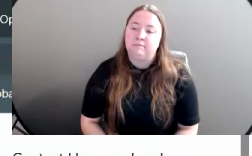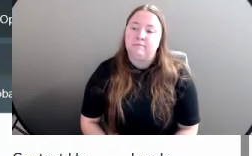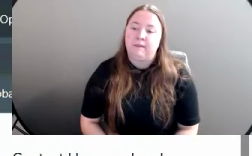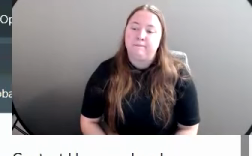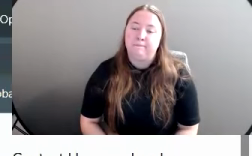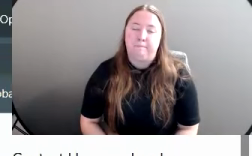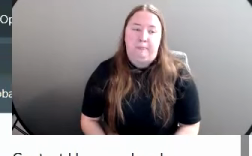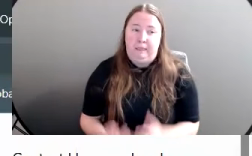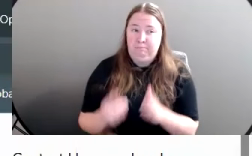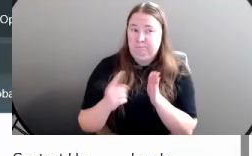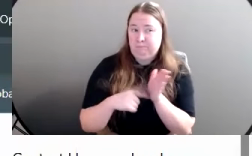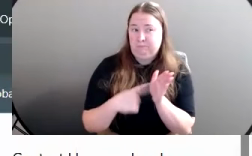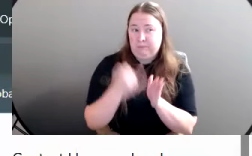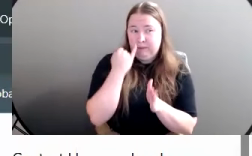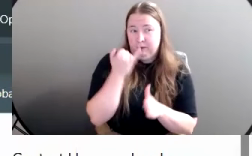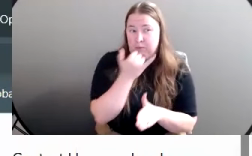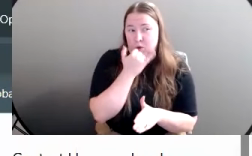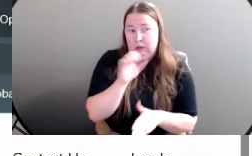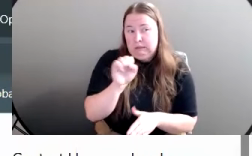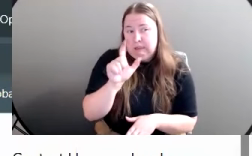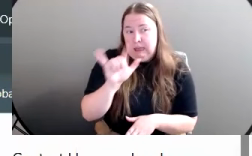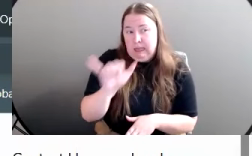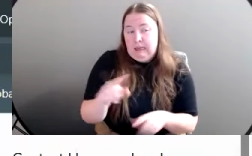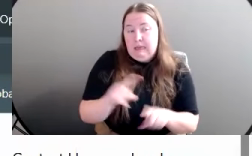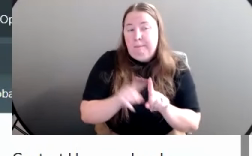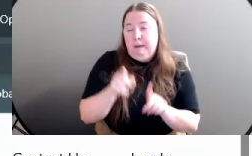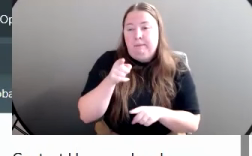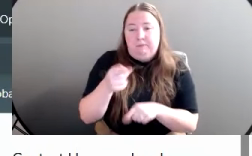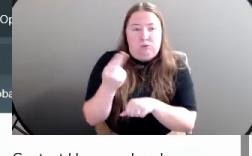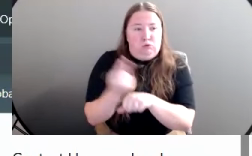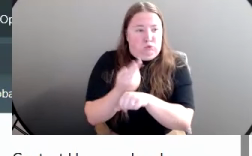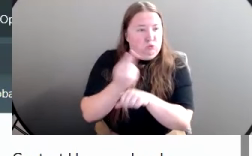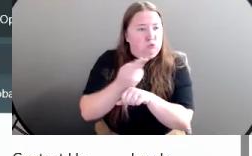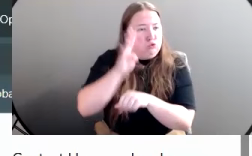Correct me if I'm wrong, Sally, this is used to create assessments, right?